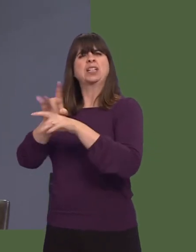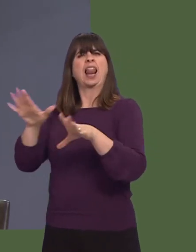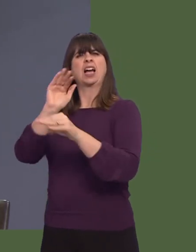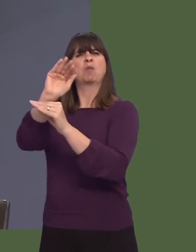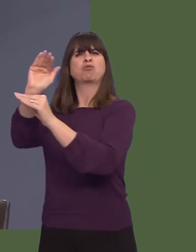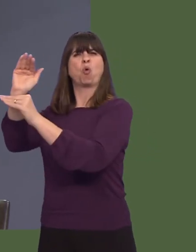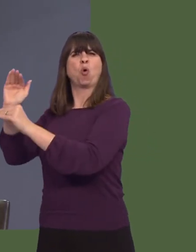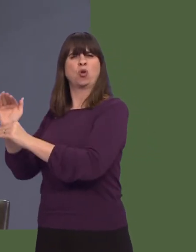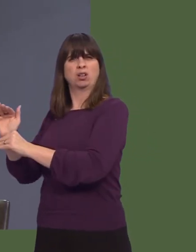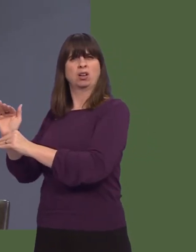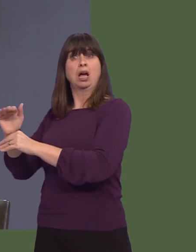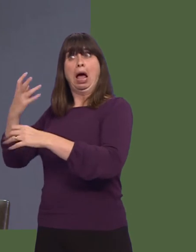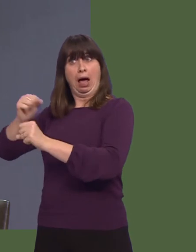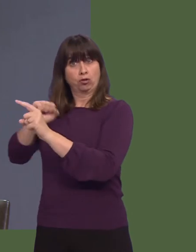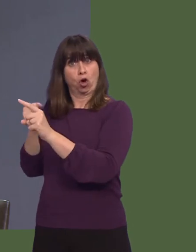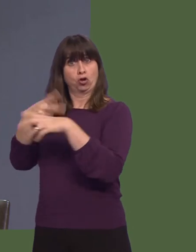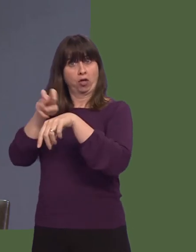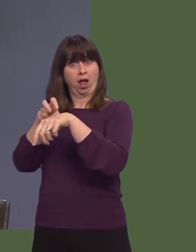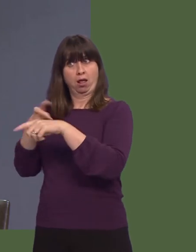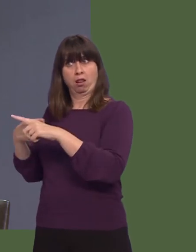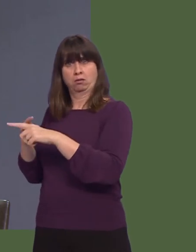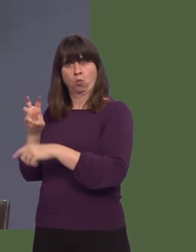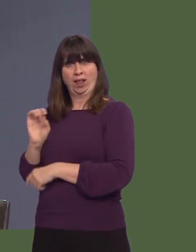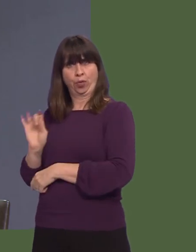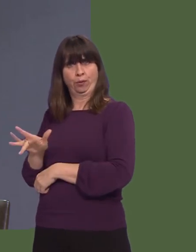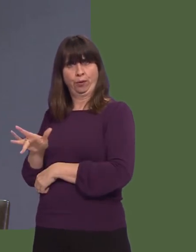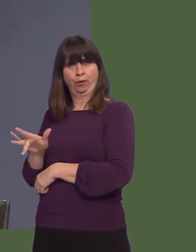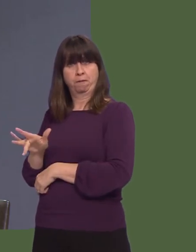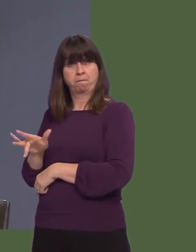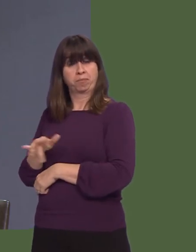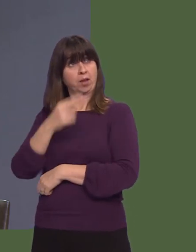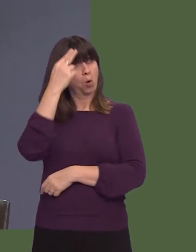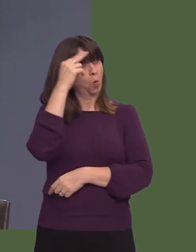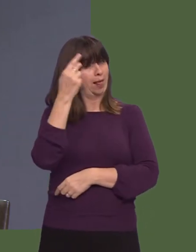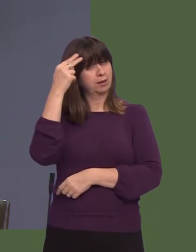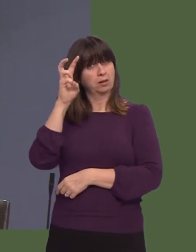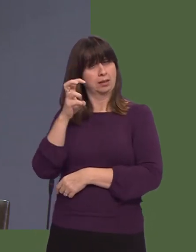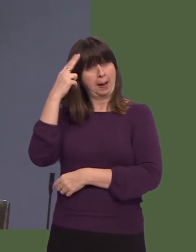three different entities. So, will the First Minister seek to have Wales included on that